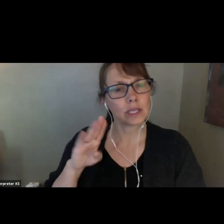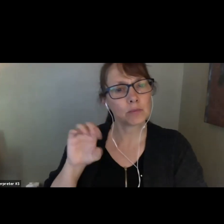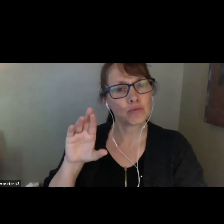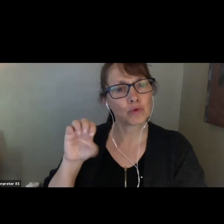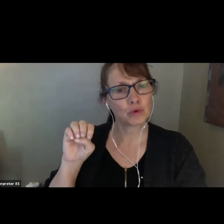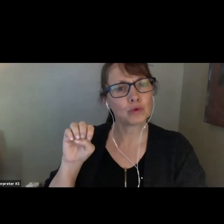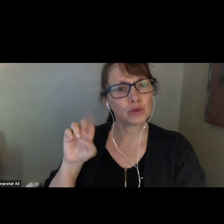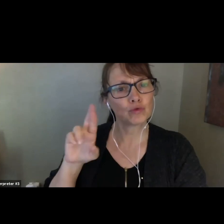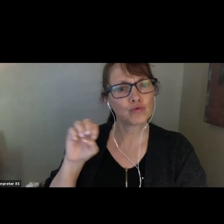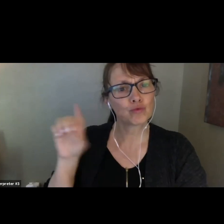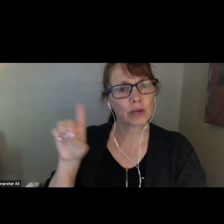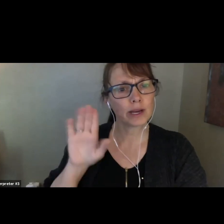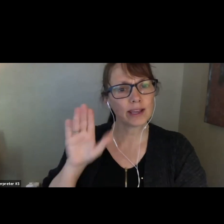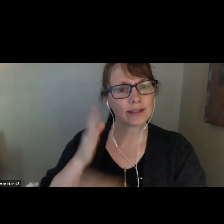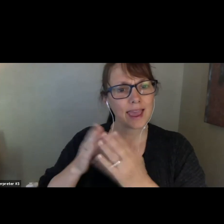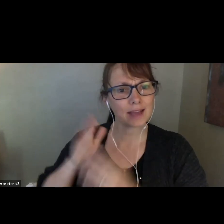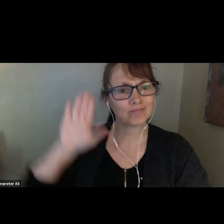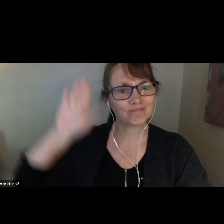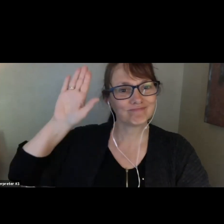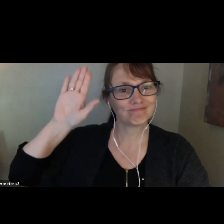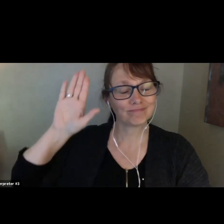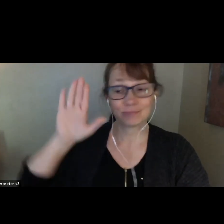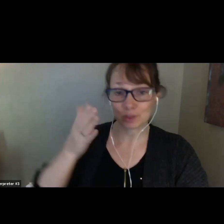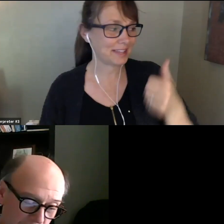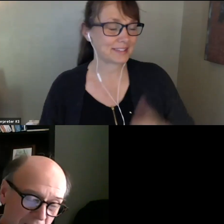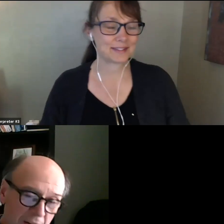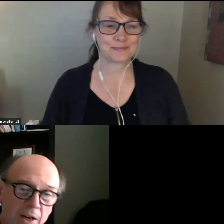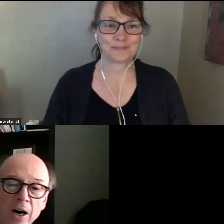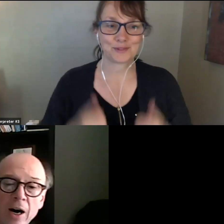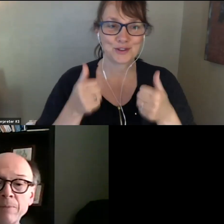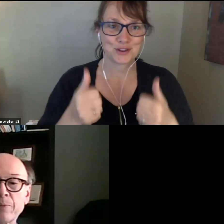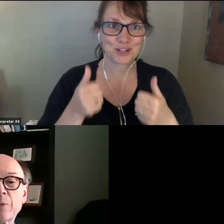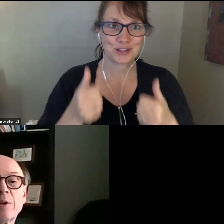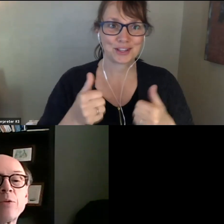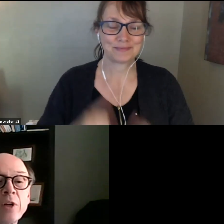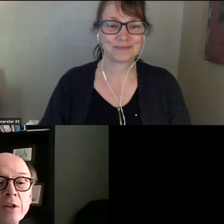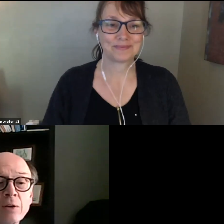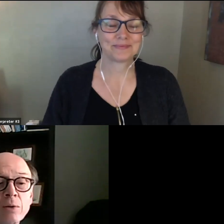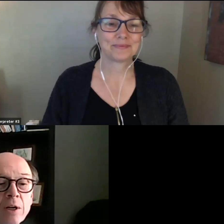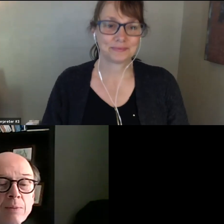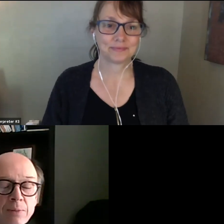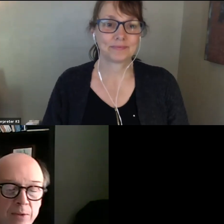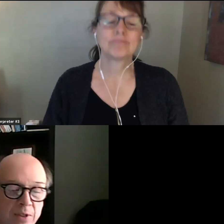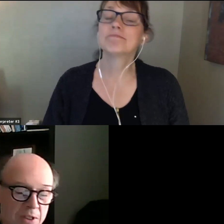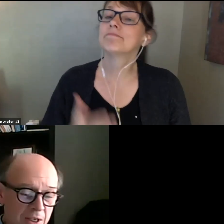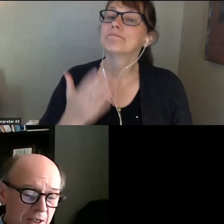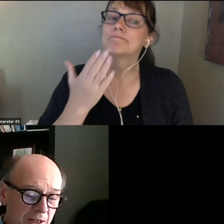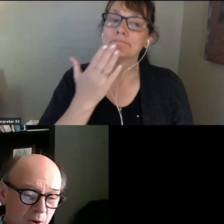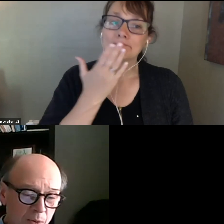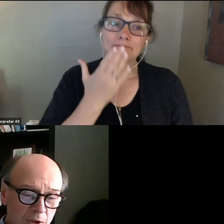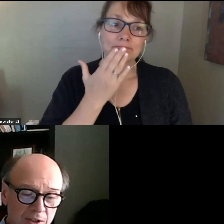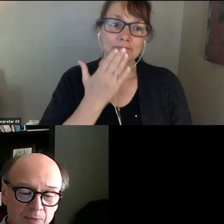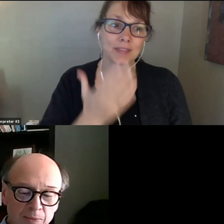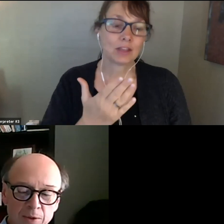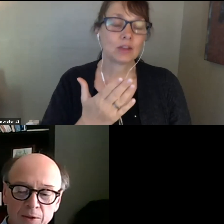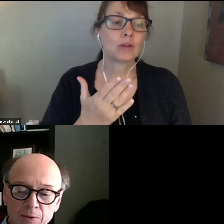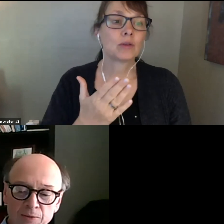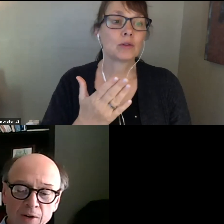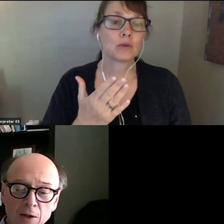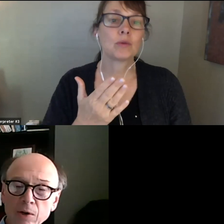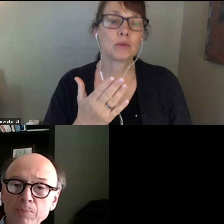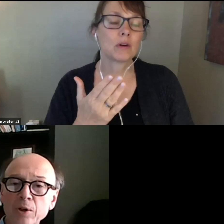up. BRUCE REED: Santa, I wanted to follow up on